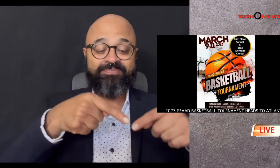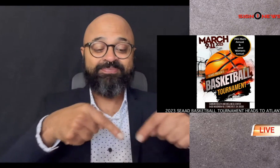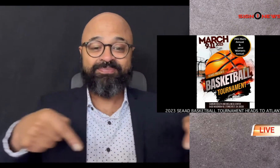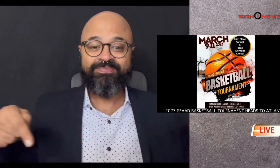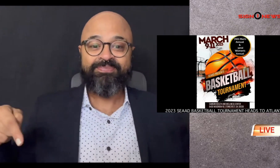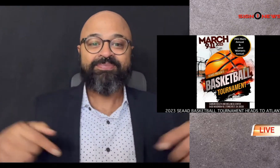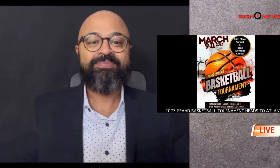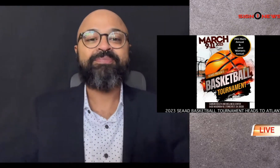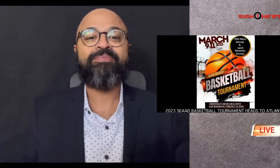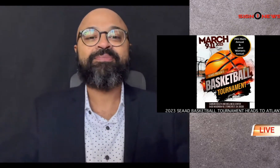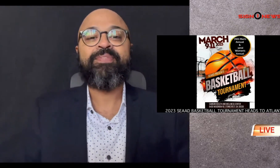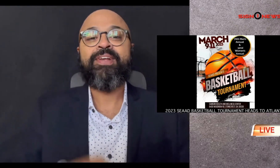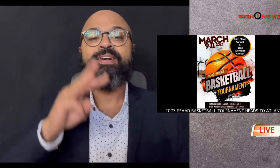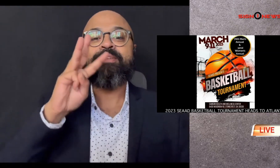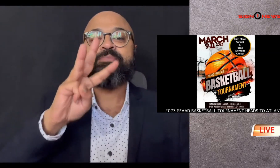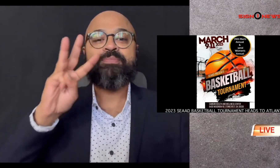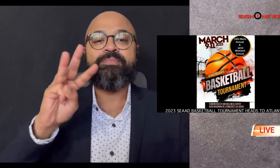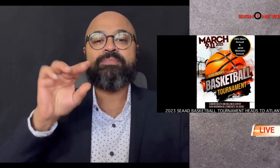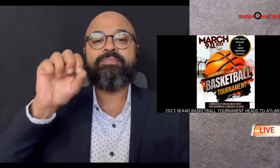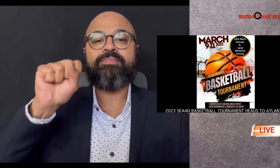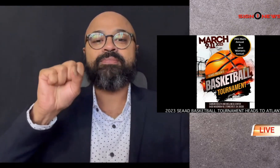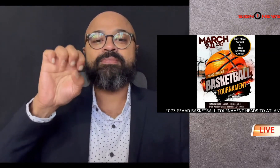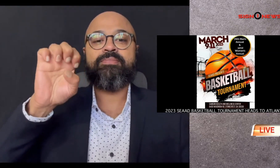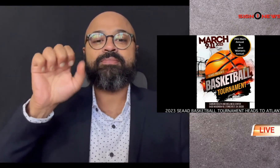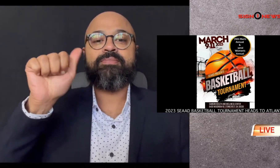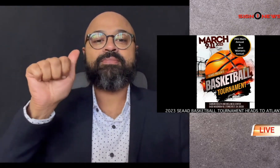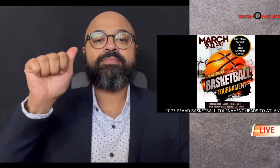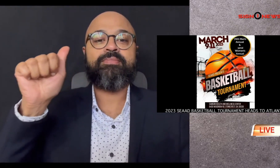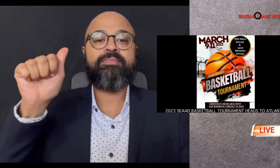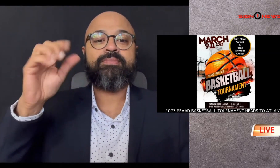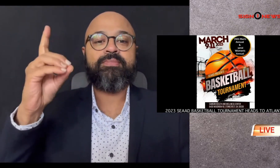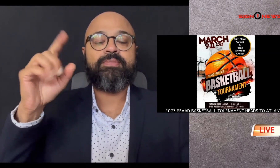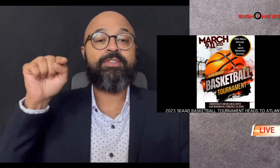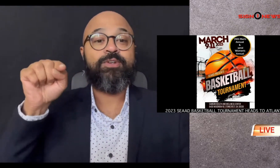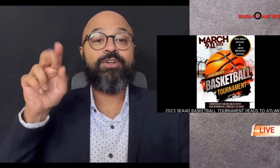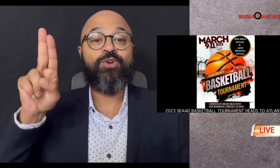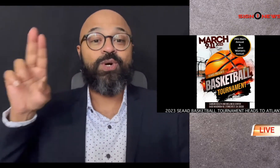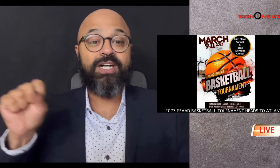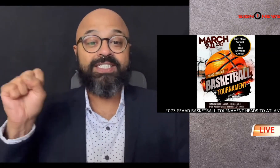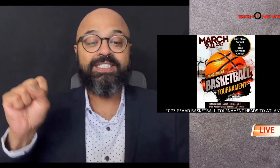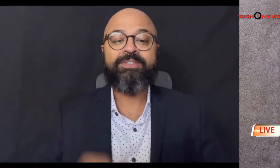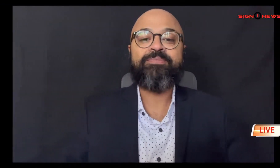the website www.se.a.ad.us